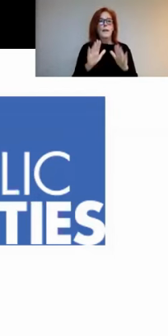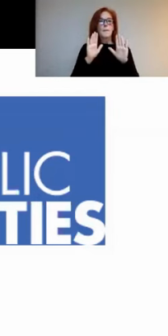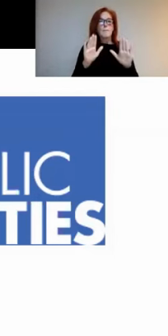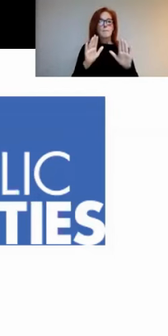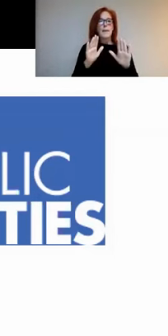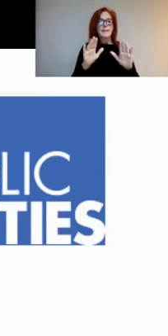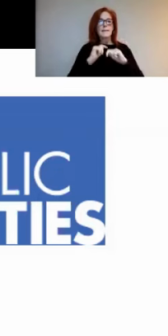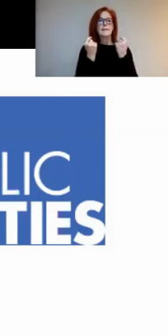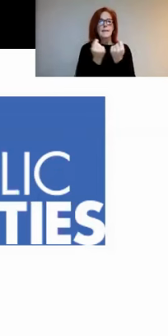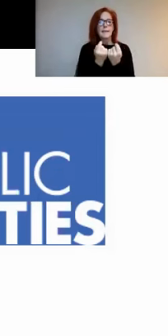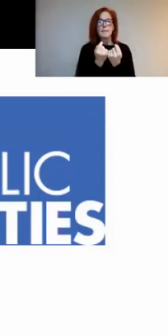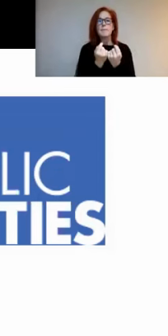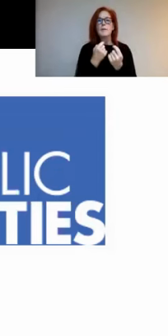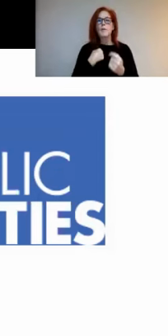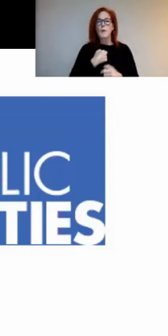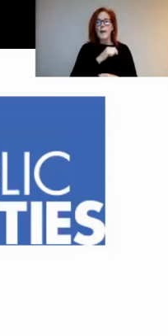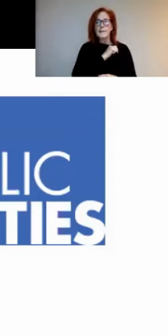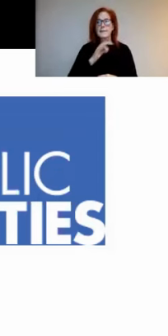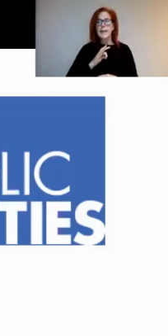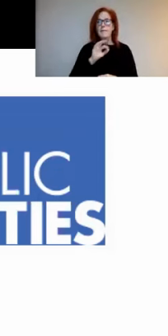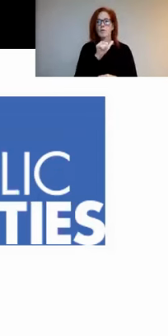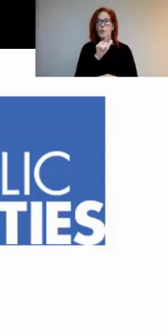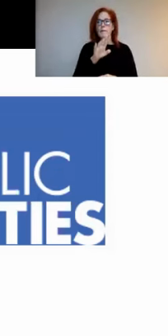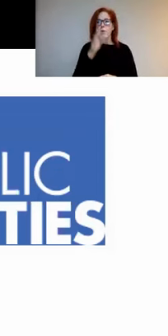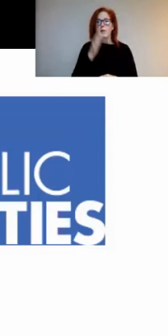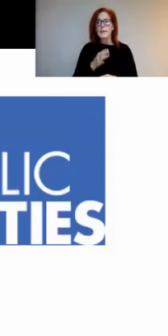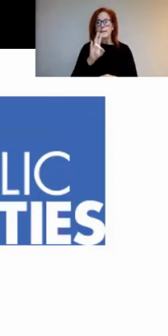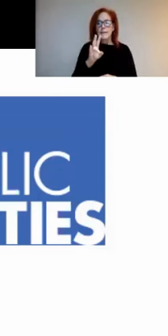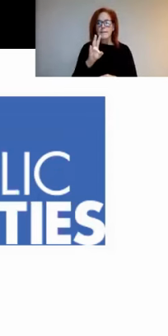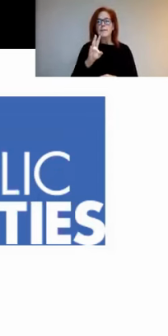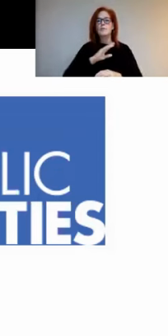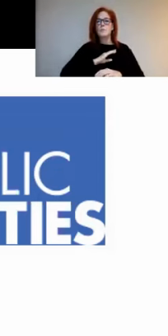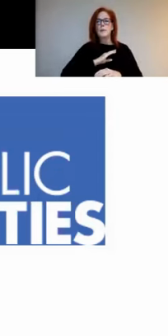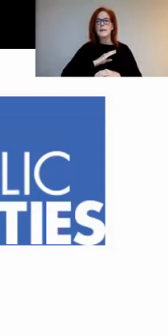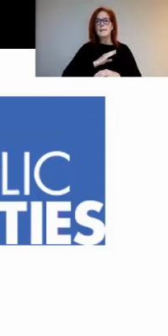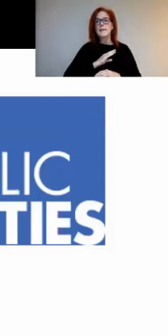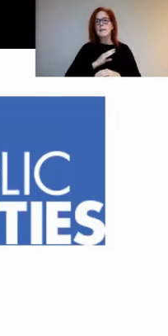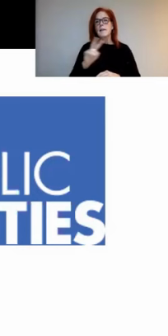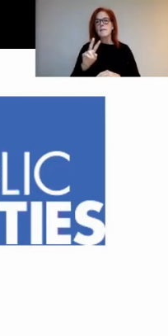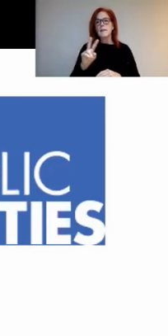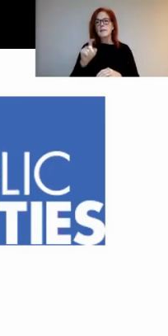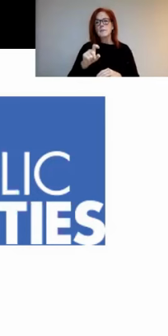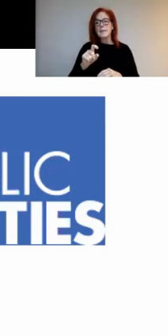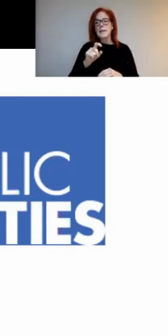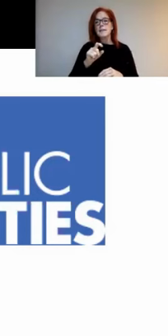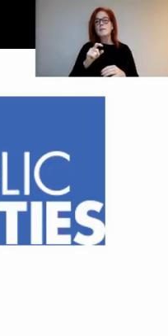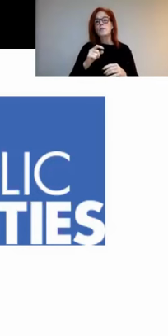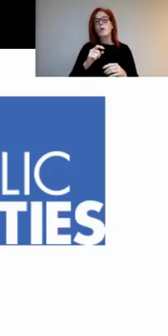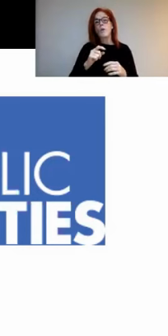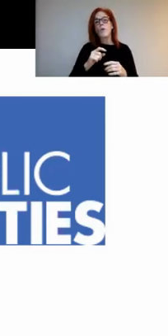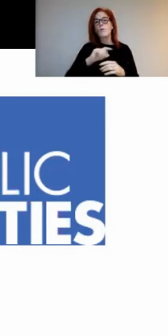If you'd like to -- low barrier is a term in the shelter world to indicate that you can stay at Siena Francis House basically regardless of where you're coming from. So if you have been drinking that night and you need a place to stay, you can still come stay there. Michele says we don't screen individuals out.